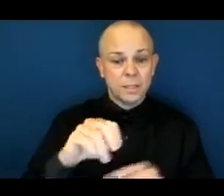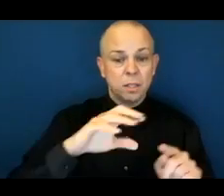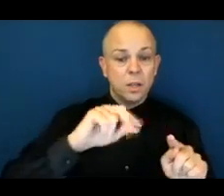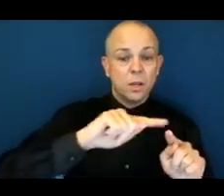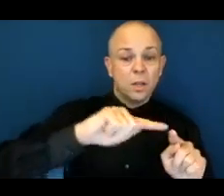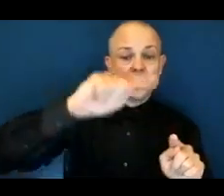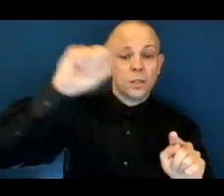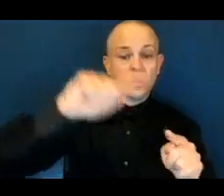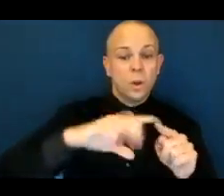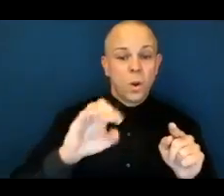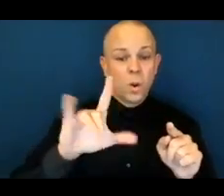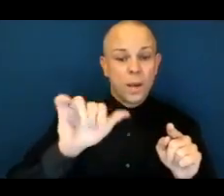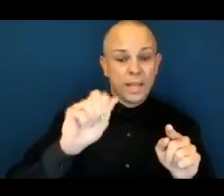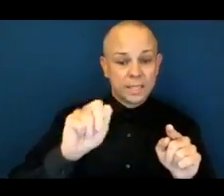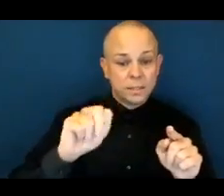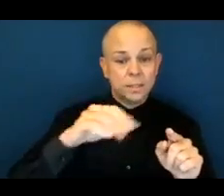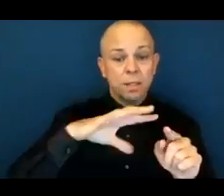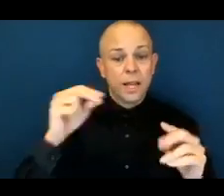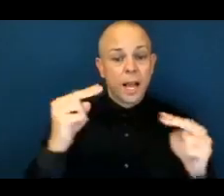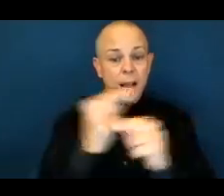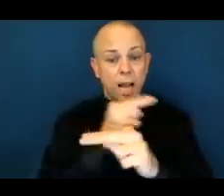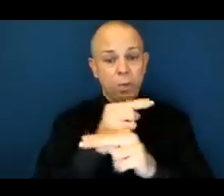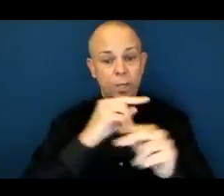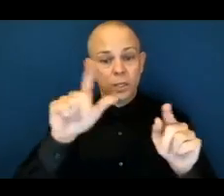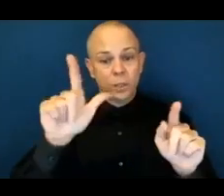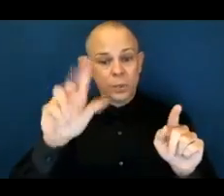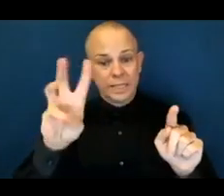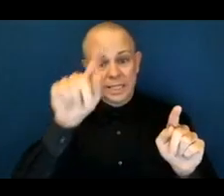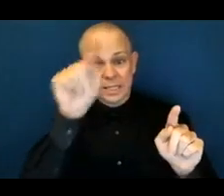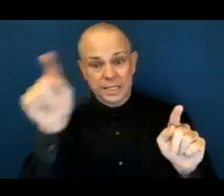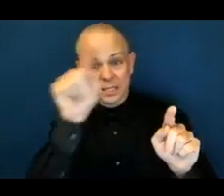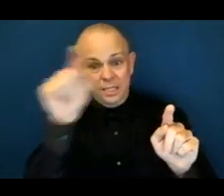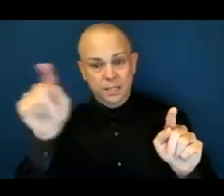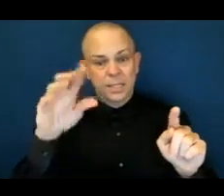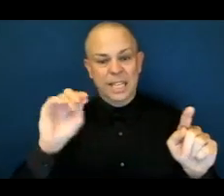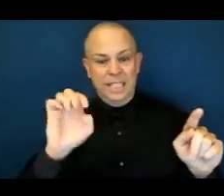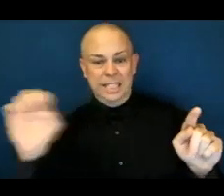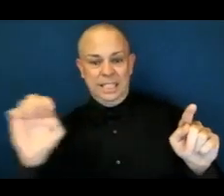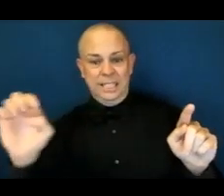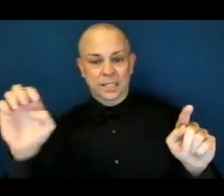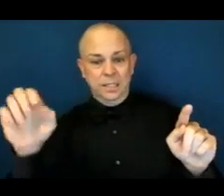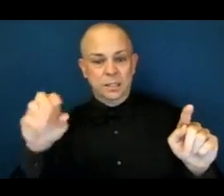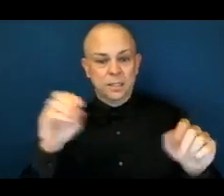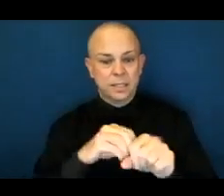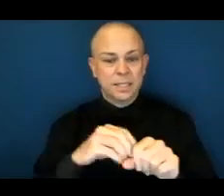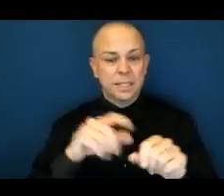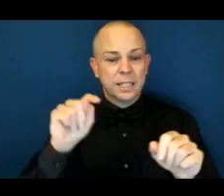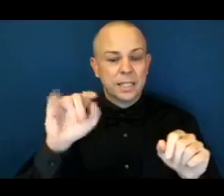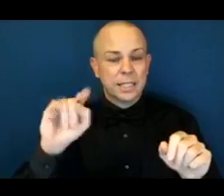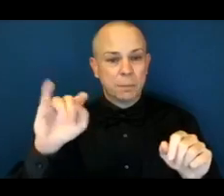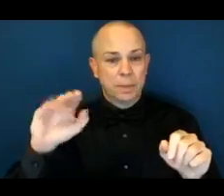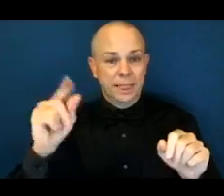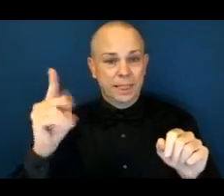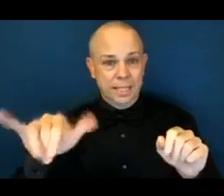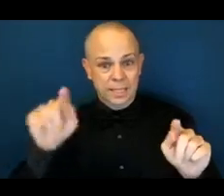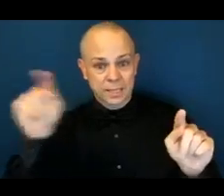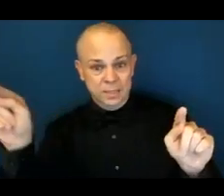Timothy lake over here so we'll go ahead and start just like we have in every evening is uh where we're going to start is on